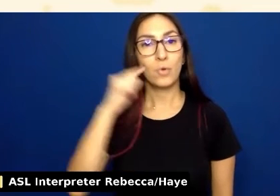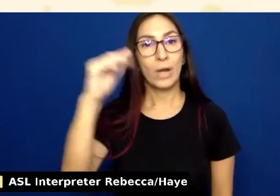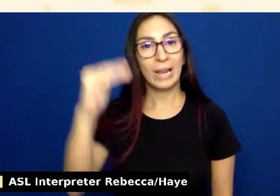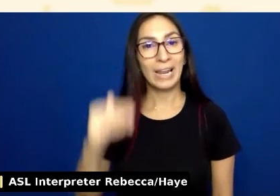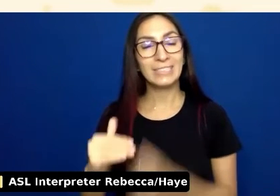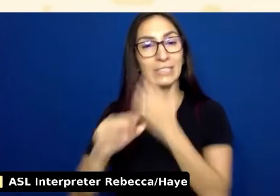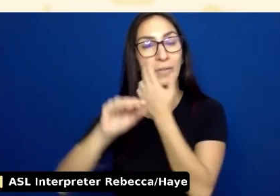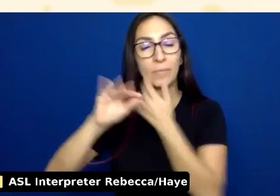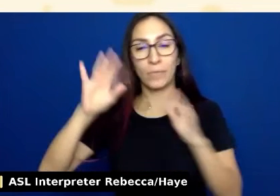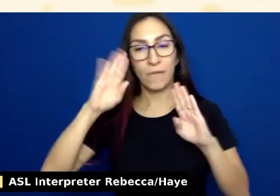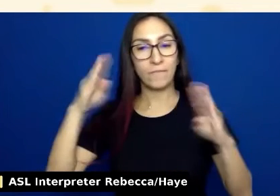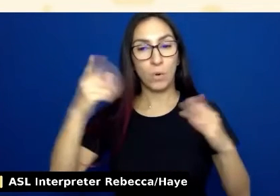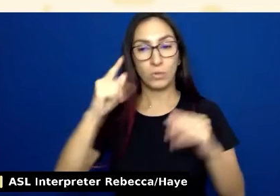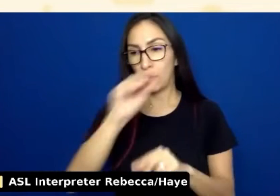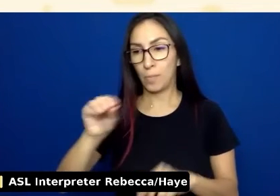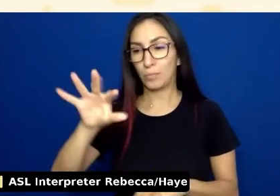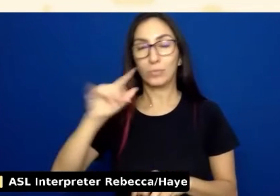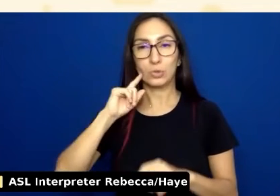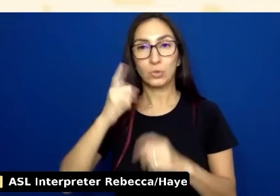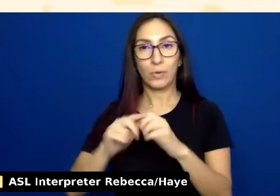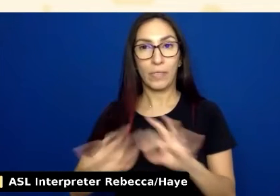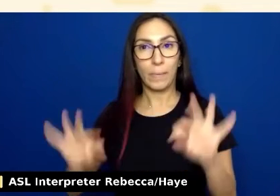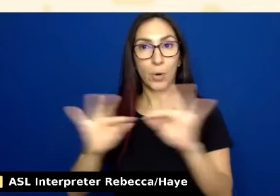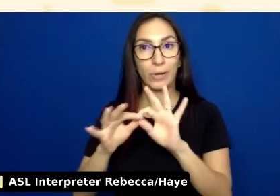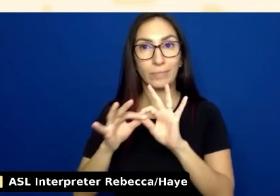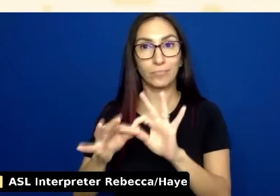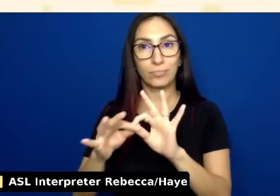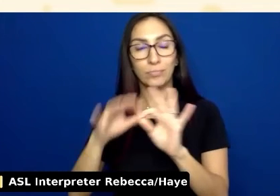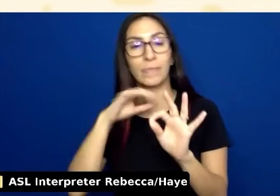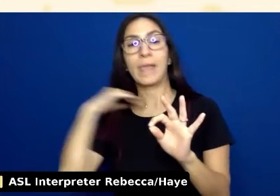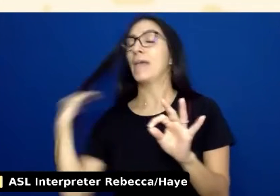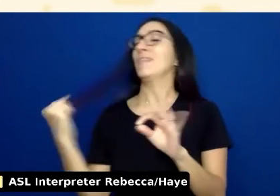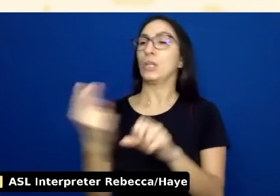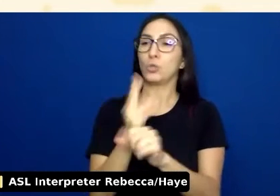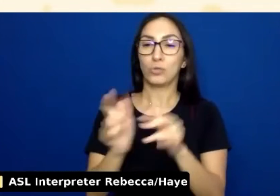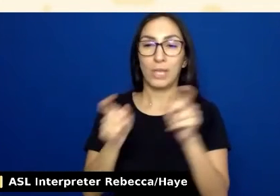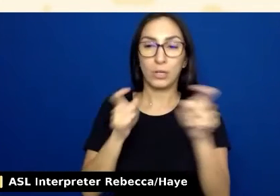and from there, users can traverse through the different options using the arrow keys.